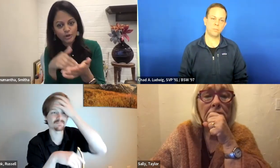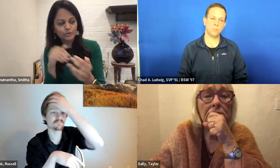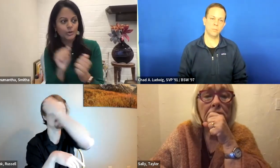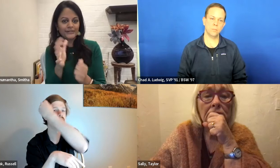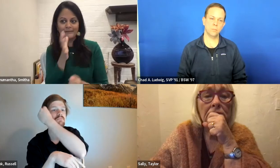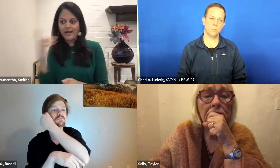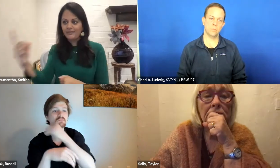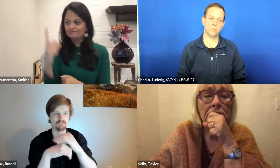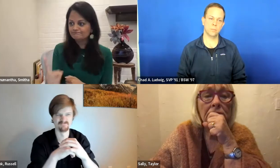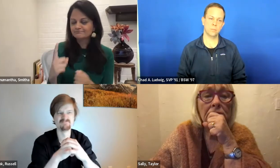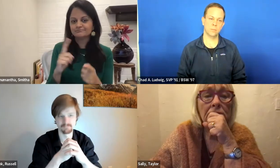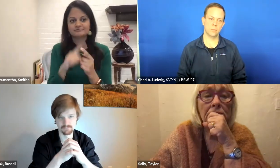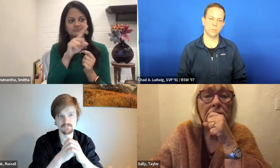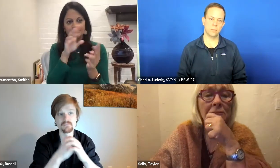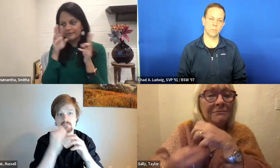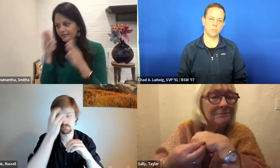was just explaining was visiting the doctor with Mom